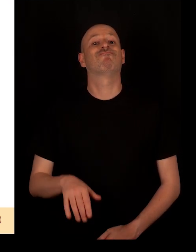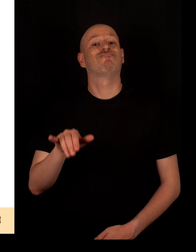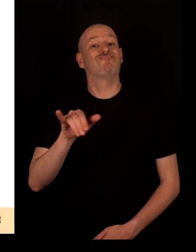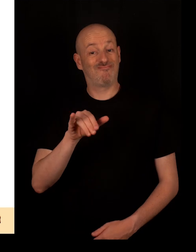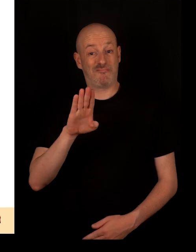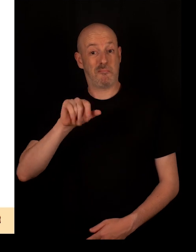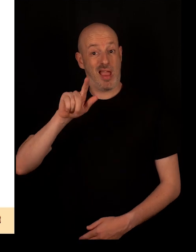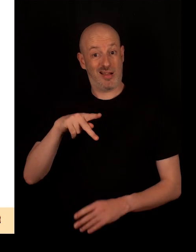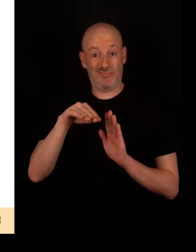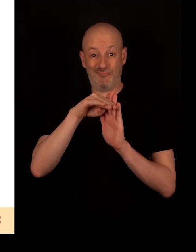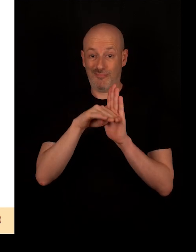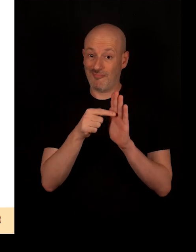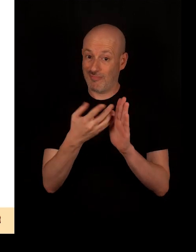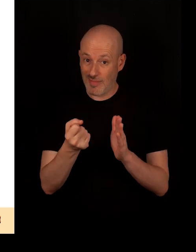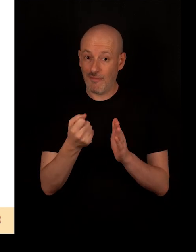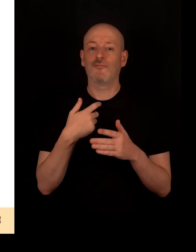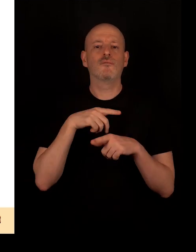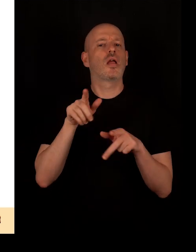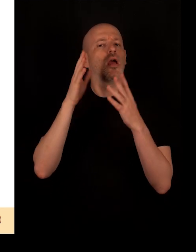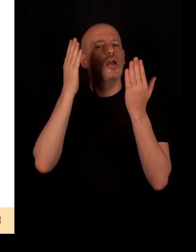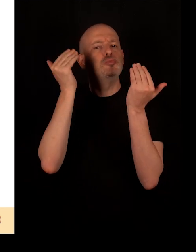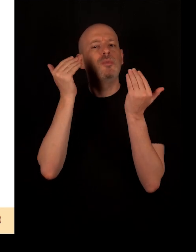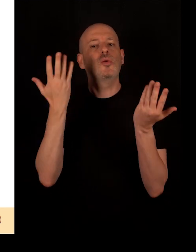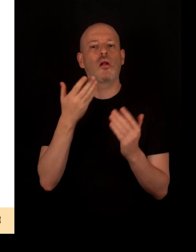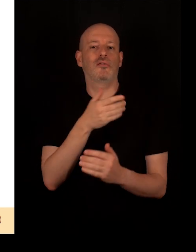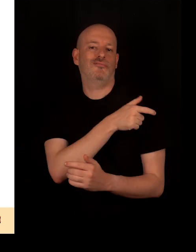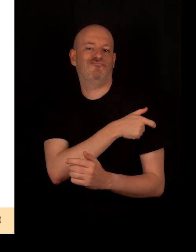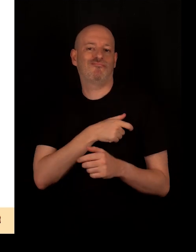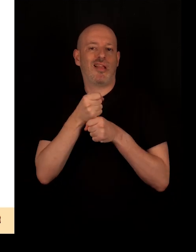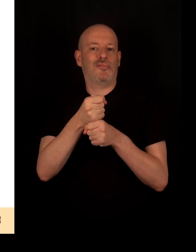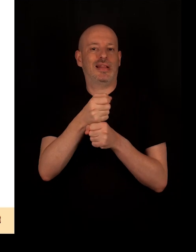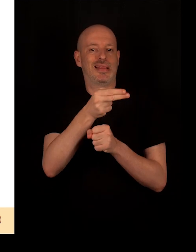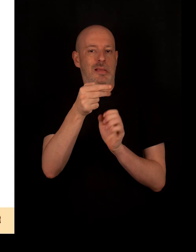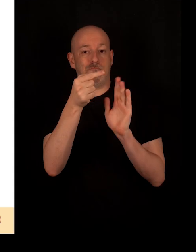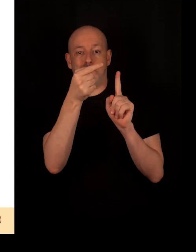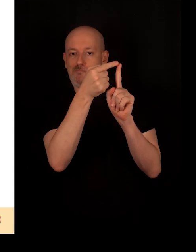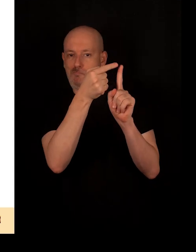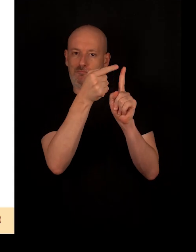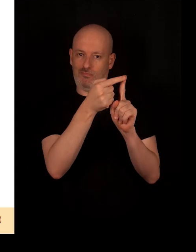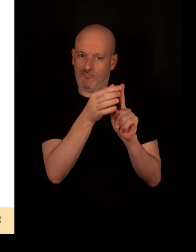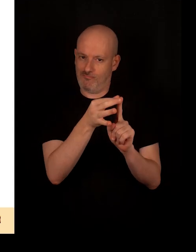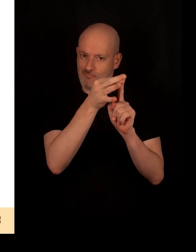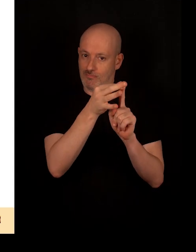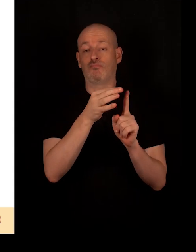And also in your bank account details, we also expect that it's the legal representatives name.